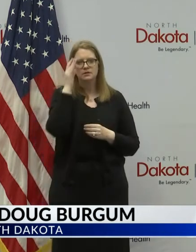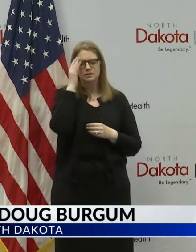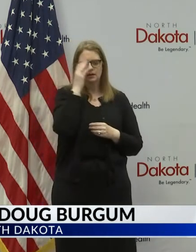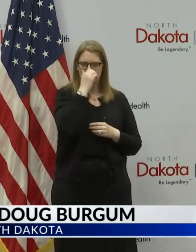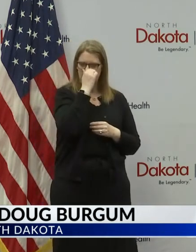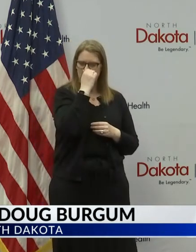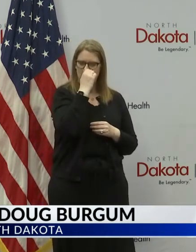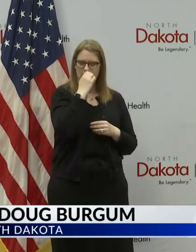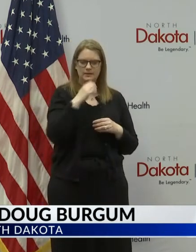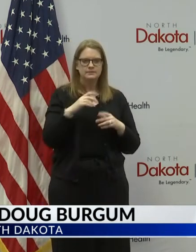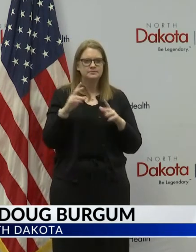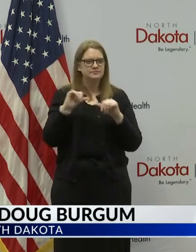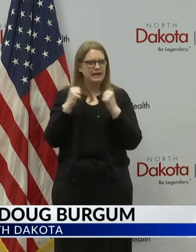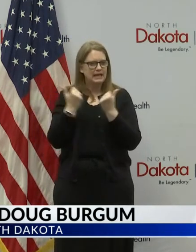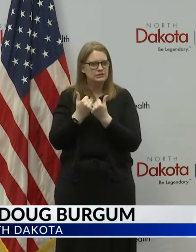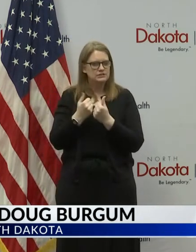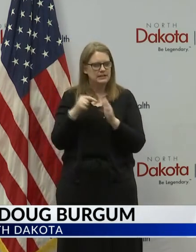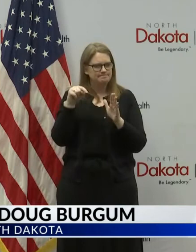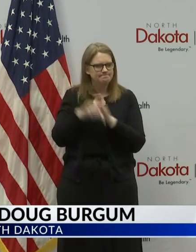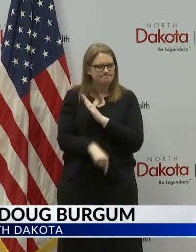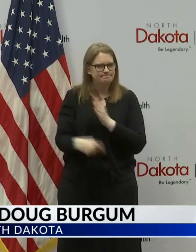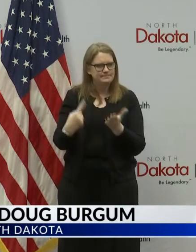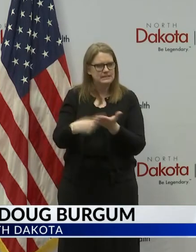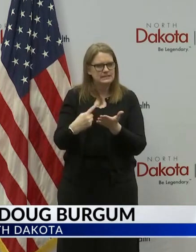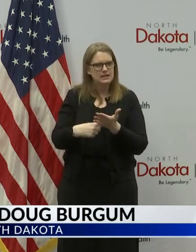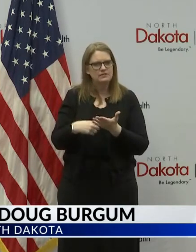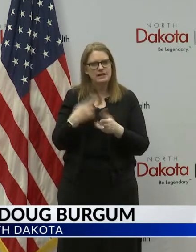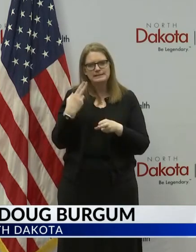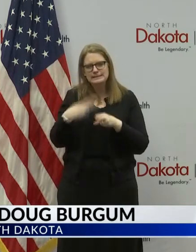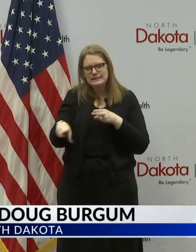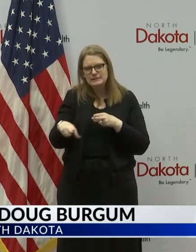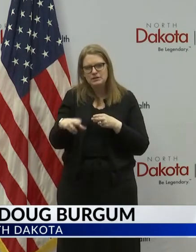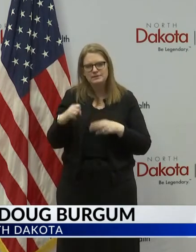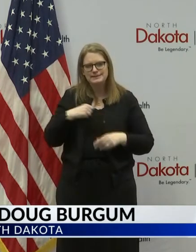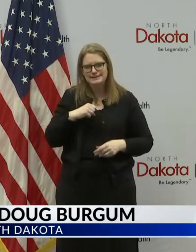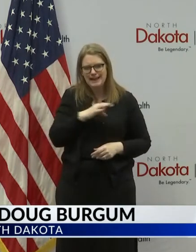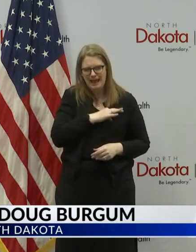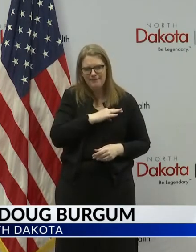WE'RE ACCEPTING RESERVATIONS AND BEYOND AGAIN RIGHT NOW. THE AGENCY IS ALSO HAVING